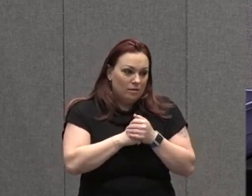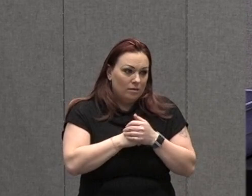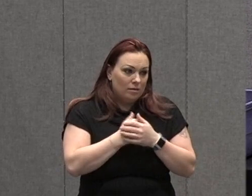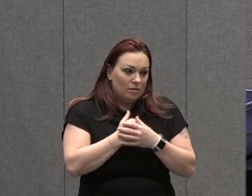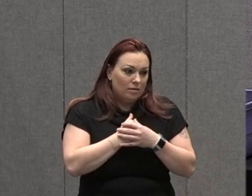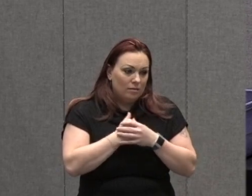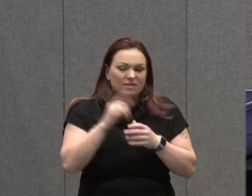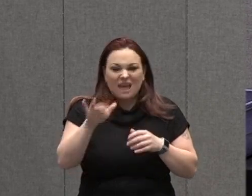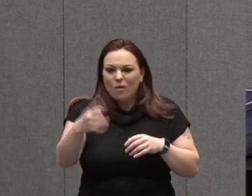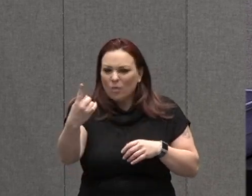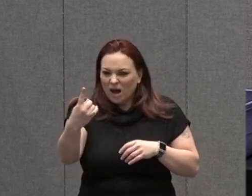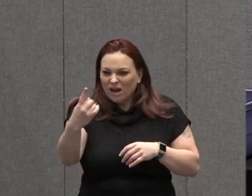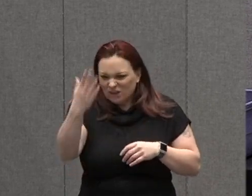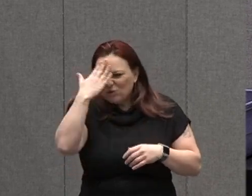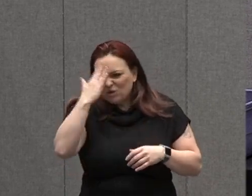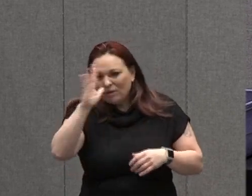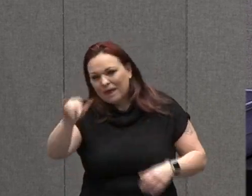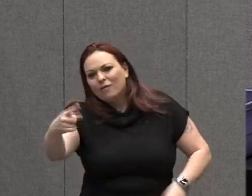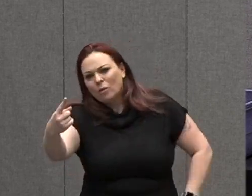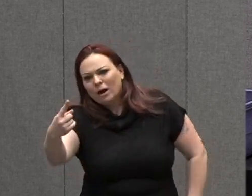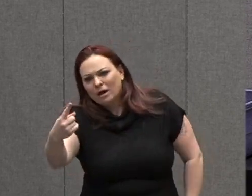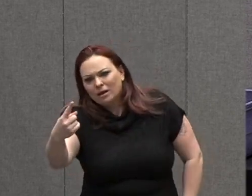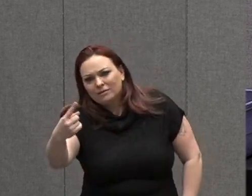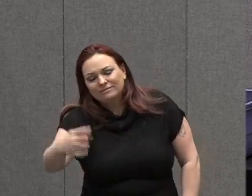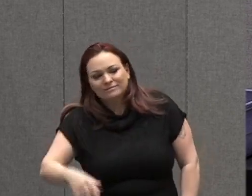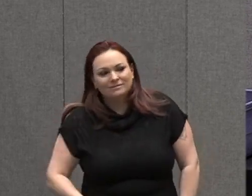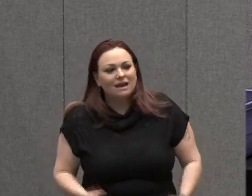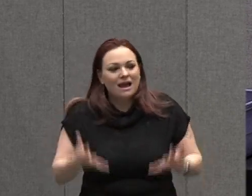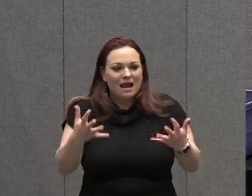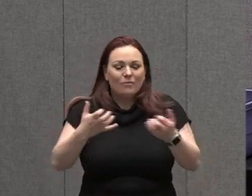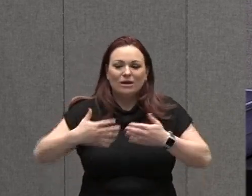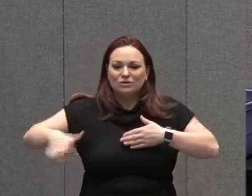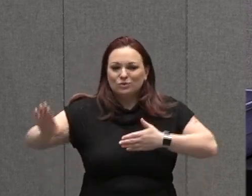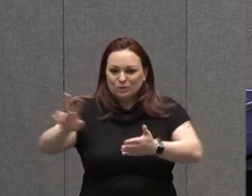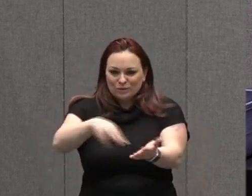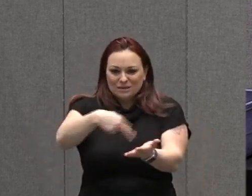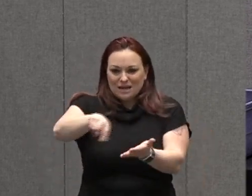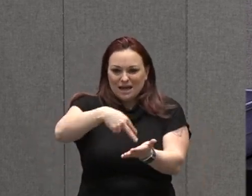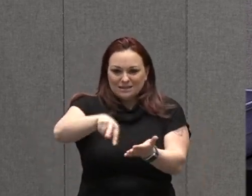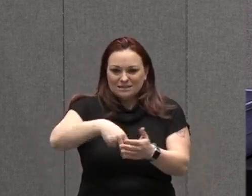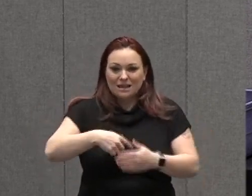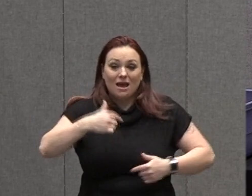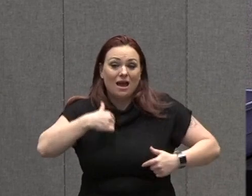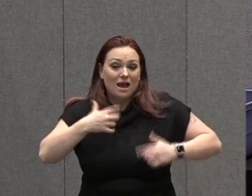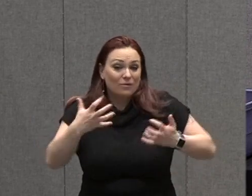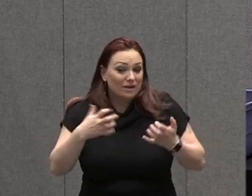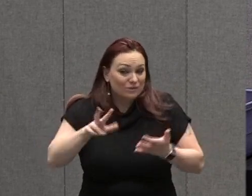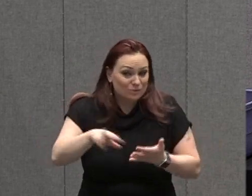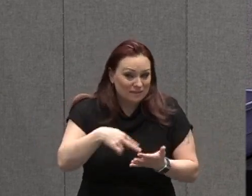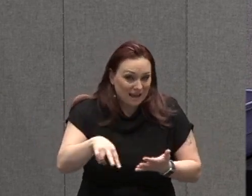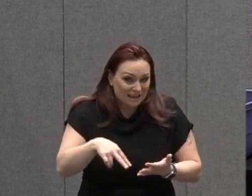You know that one song? I want to dance? Yes that's right, I want to dance. I think they want to dance.